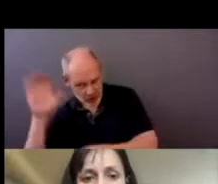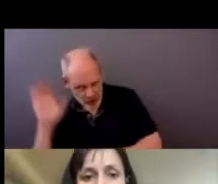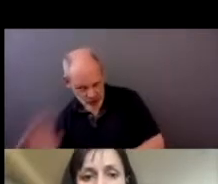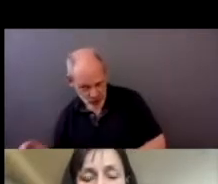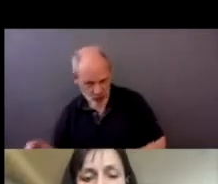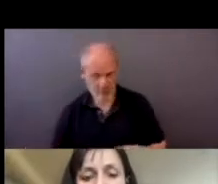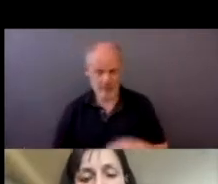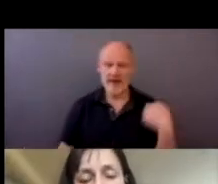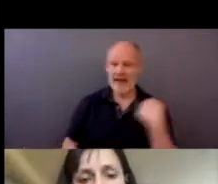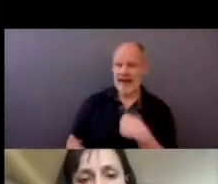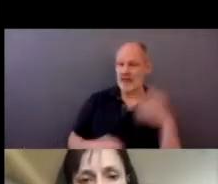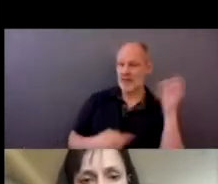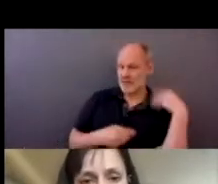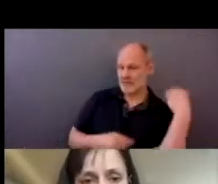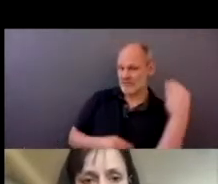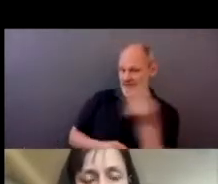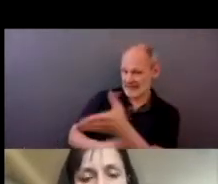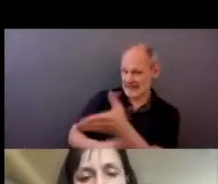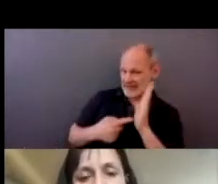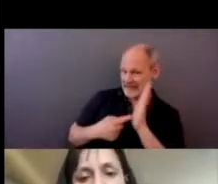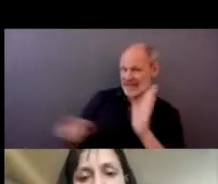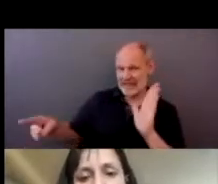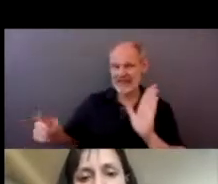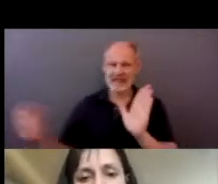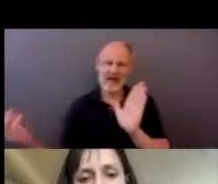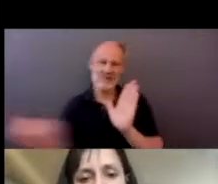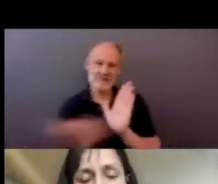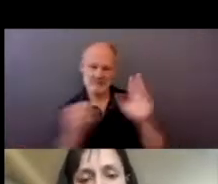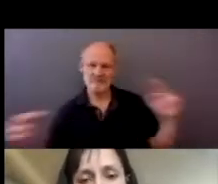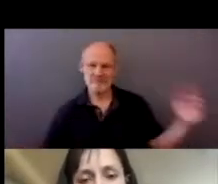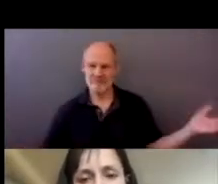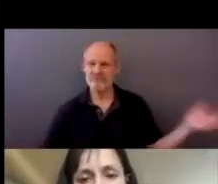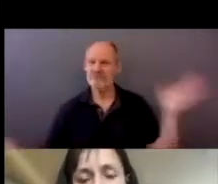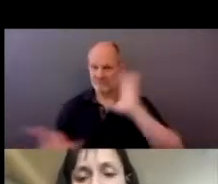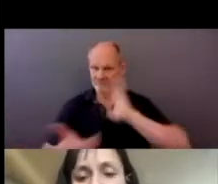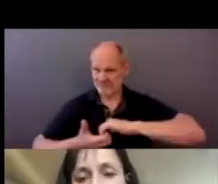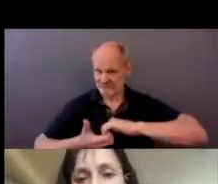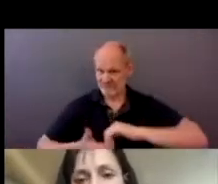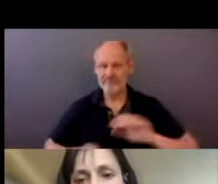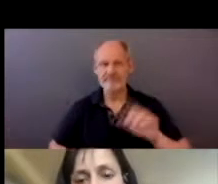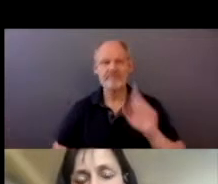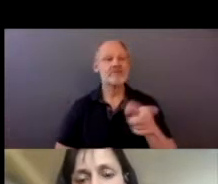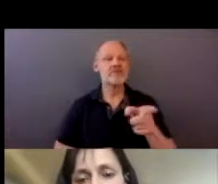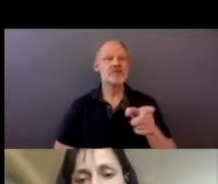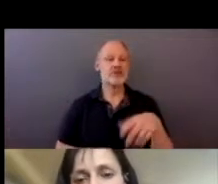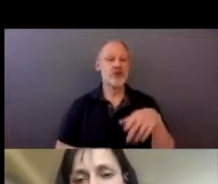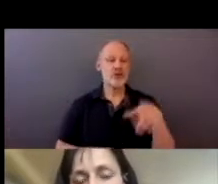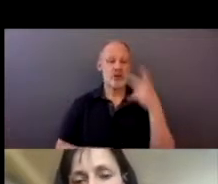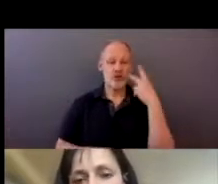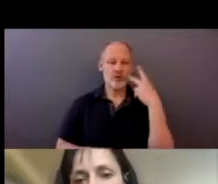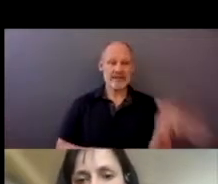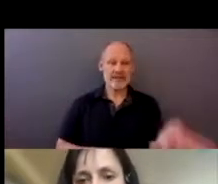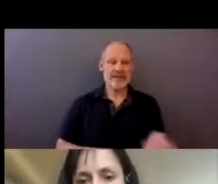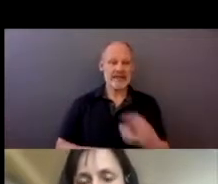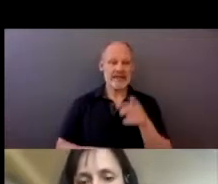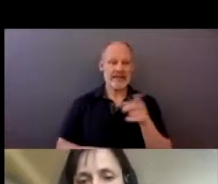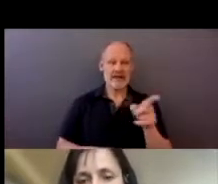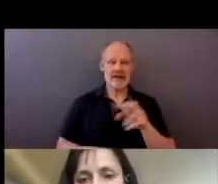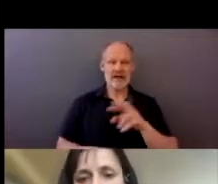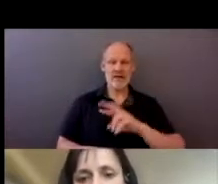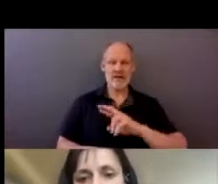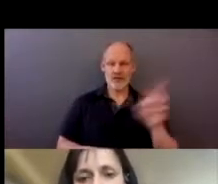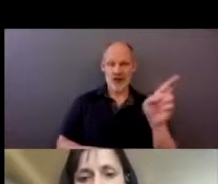So the image on the right of this slide is two docents in their little Zoom boxes on the right